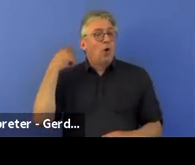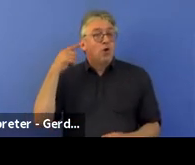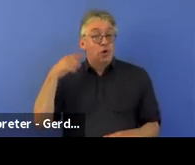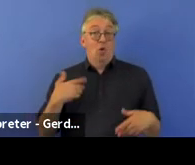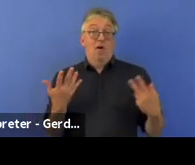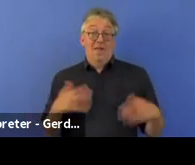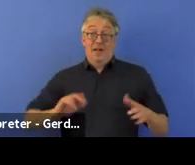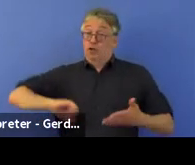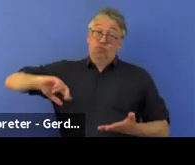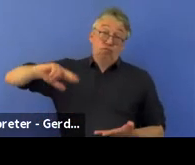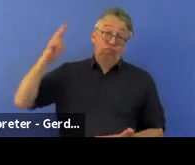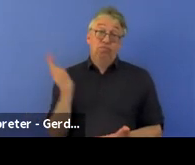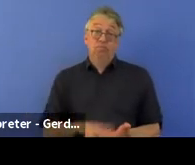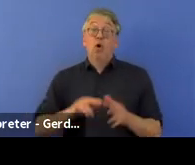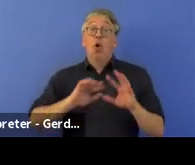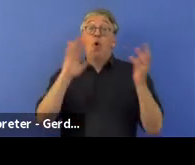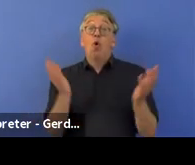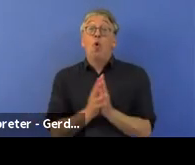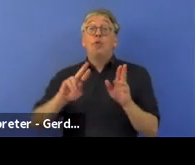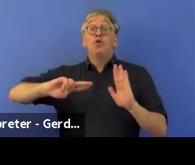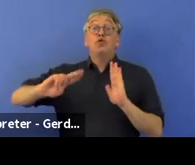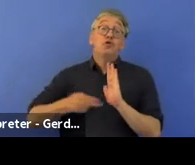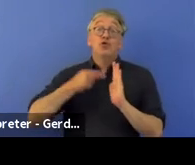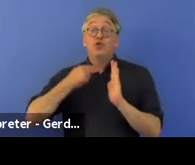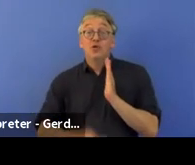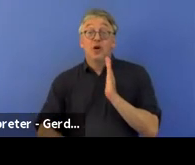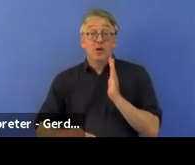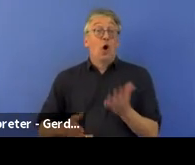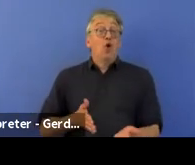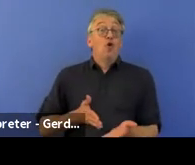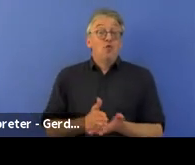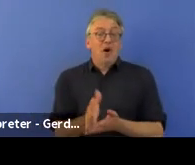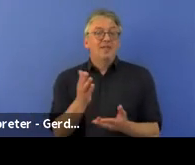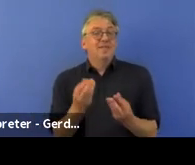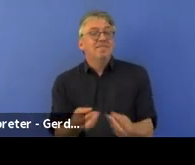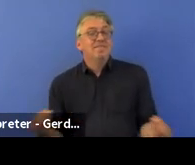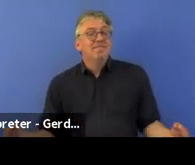basis. During the global disability summit, a